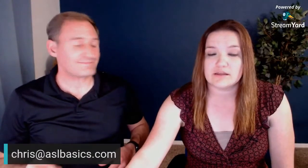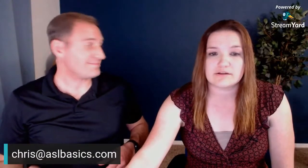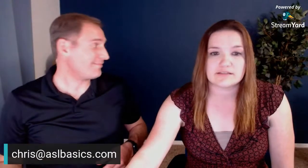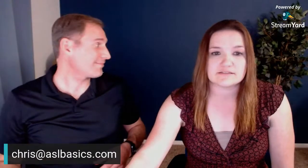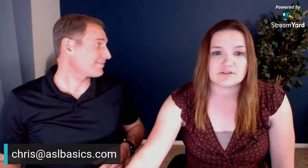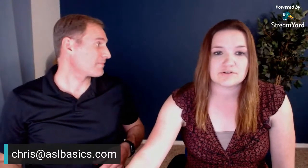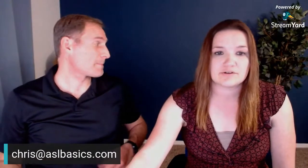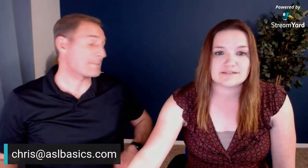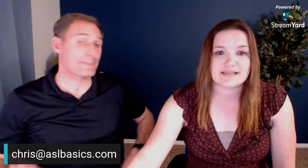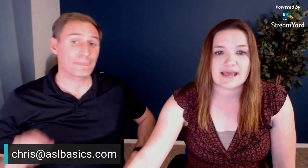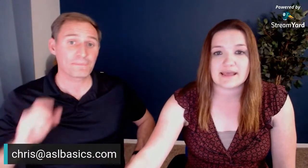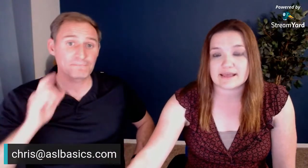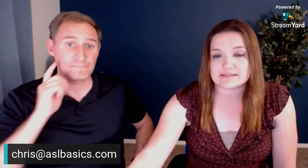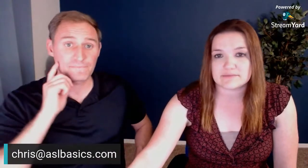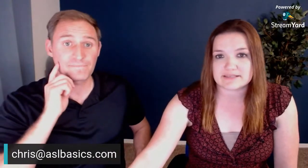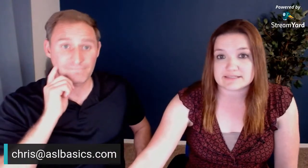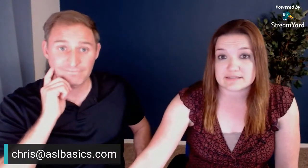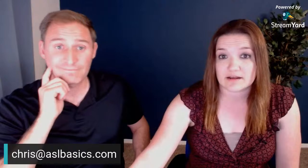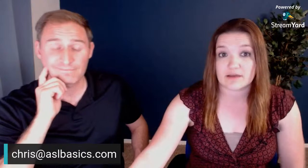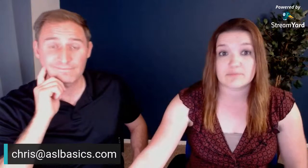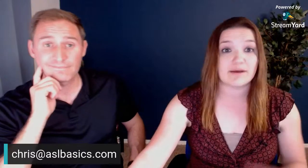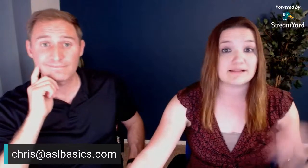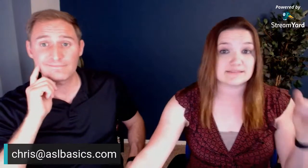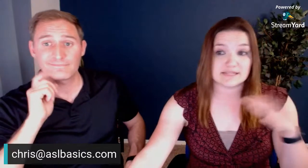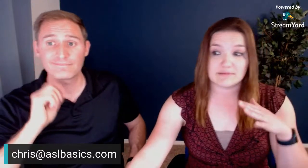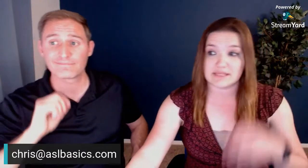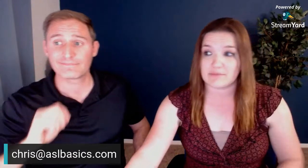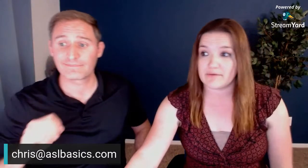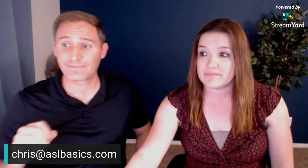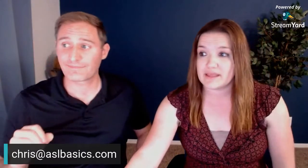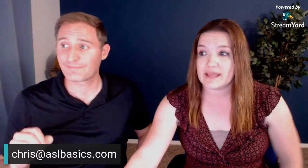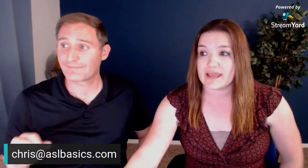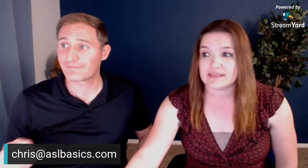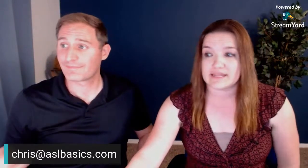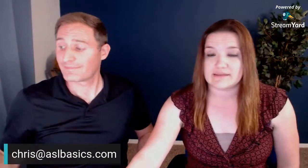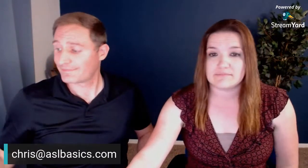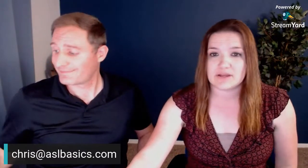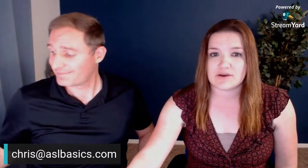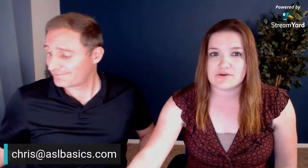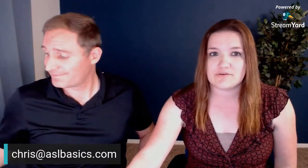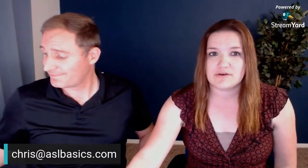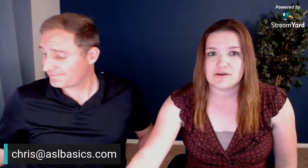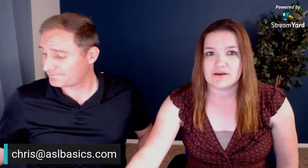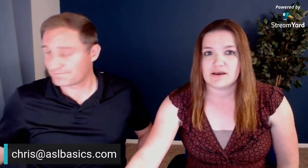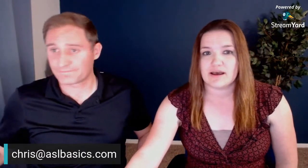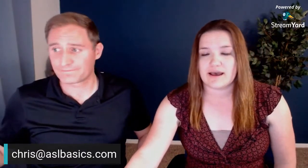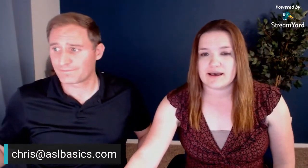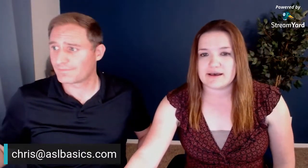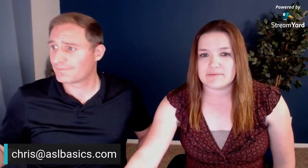here it is chris at asl basics.com go ahead and send him an email and let him know um